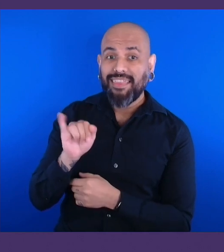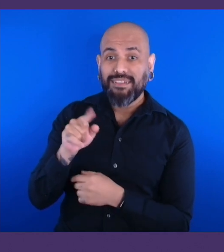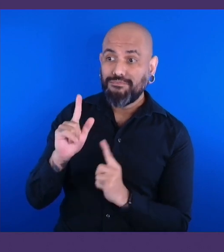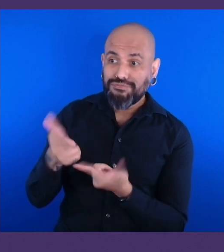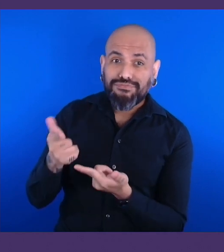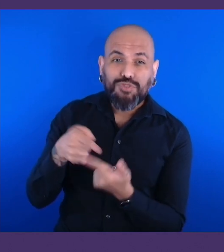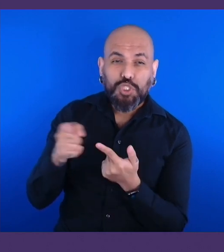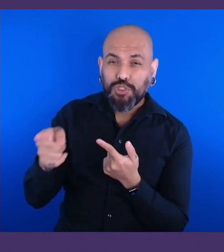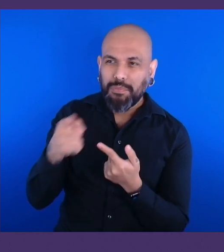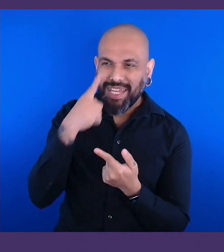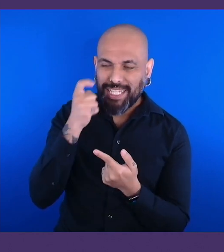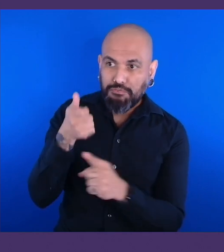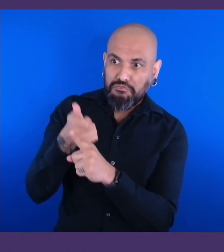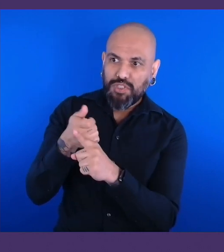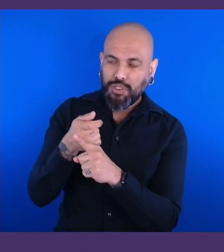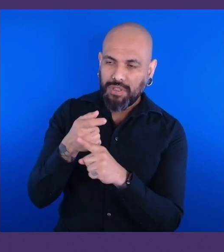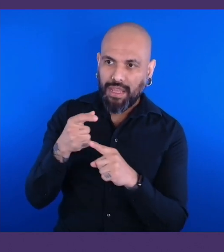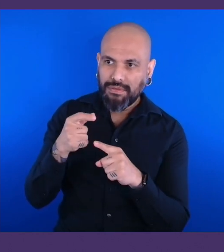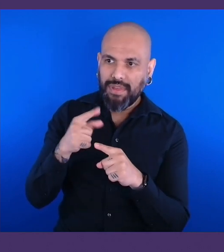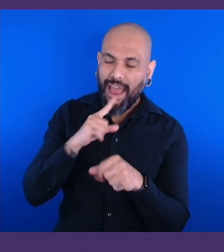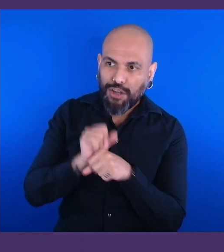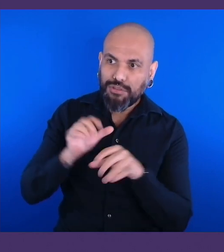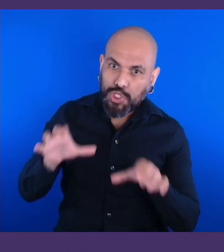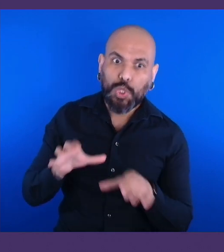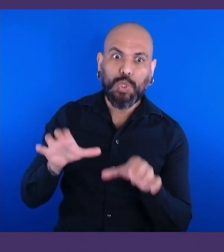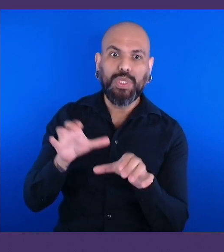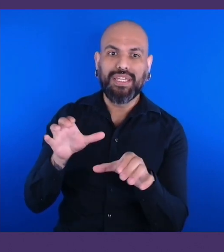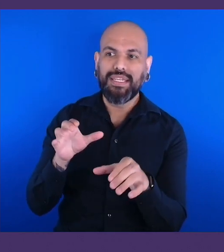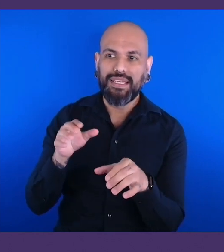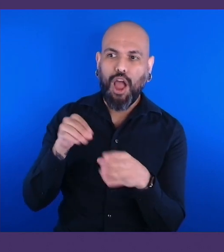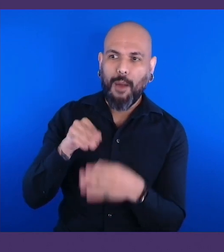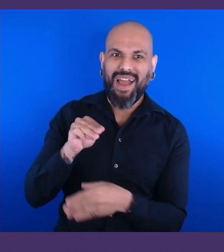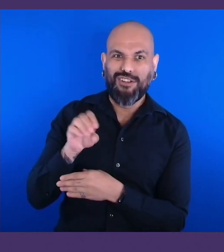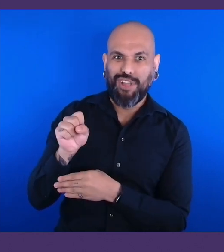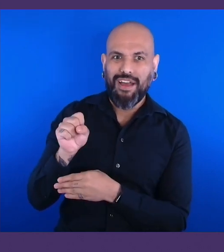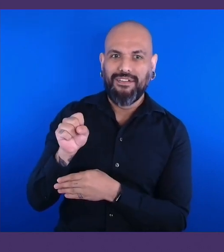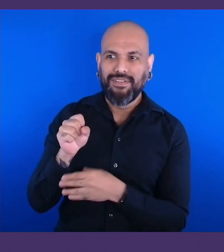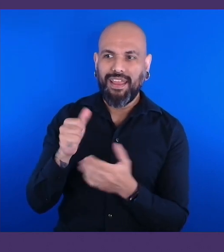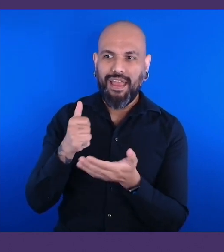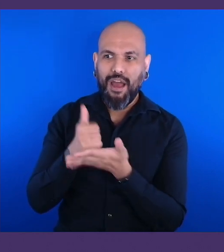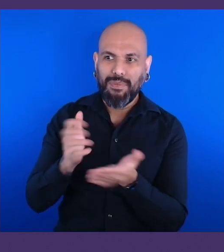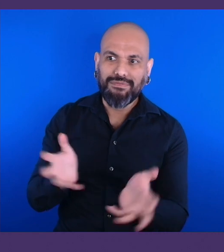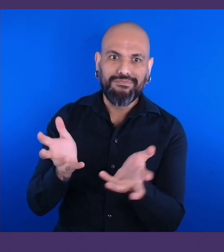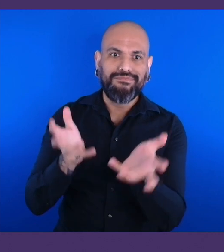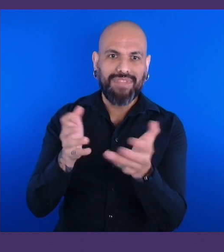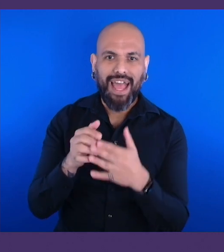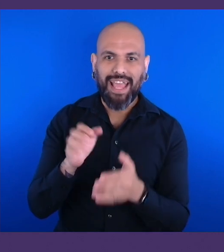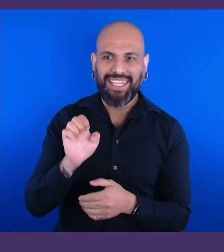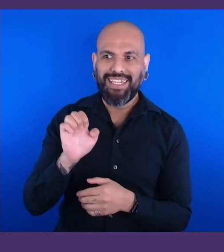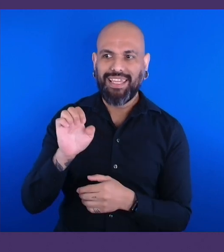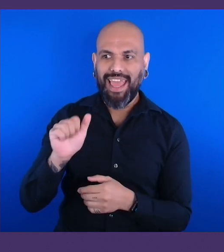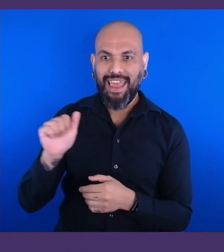at Microsoft helping drive our EAA readiness process. Can you tell us about some of the work streams